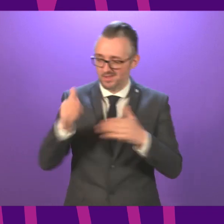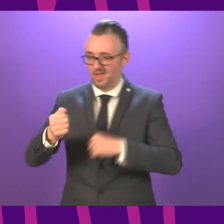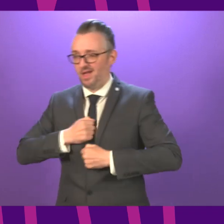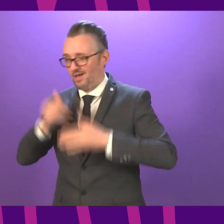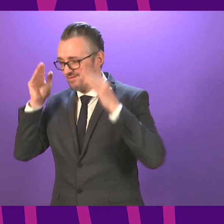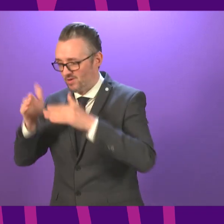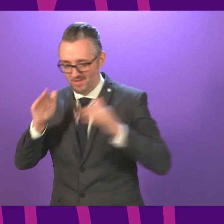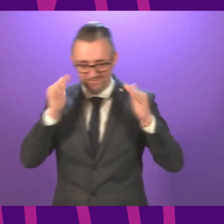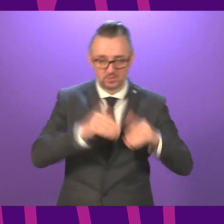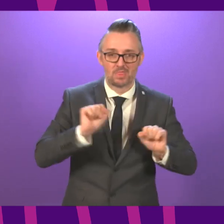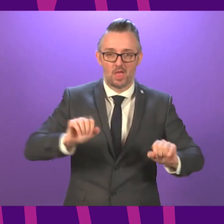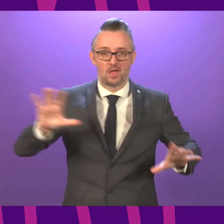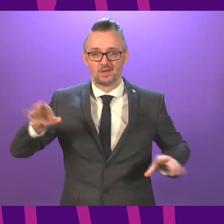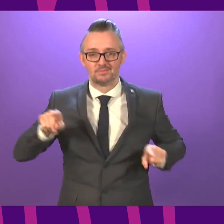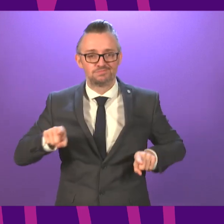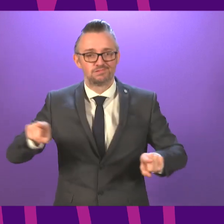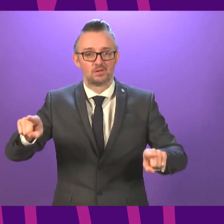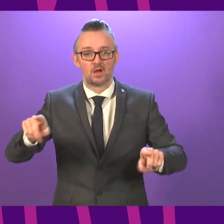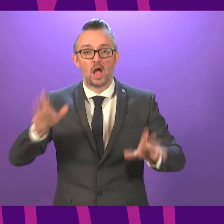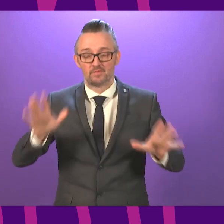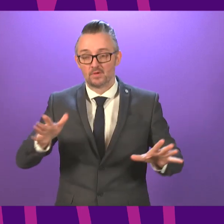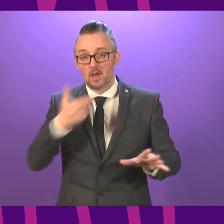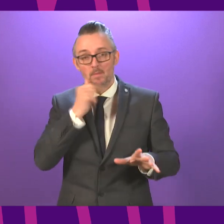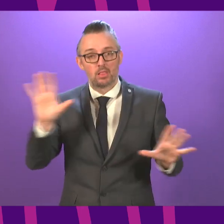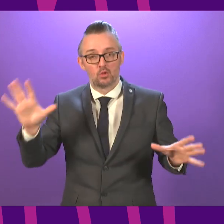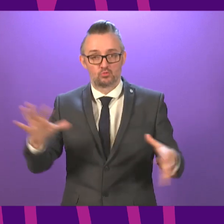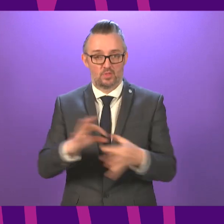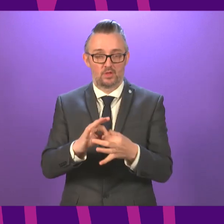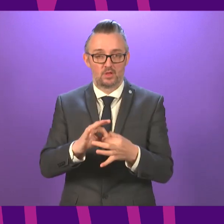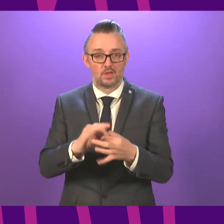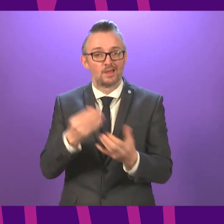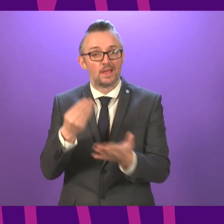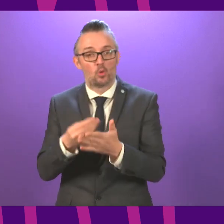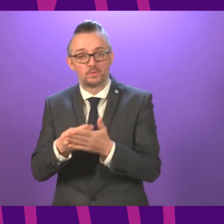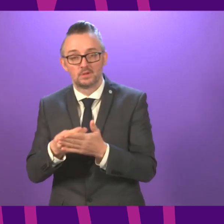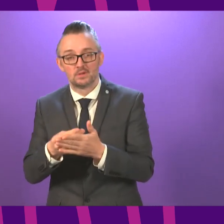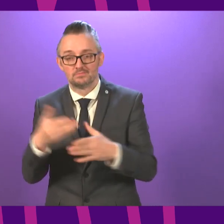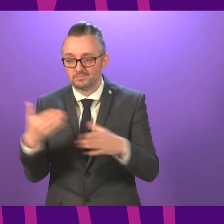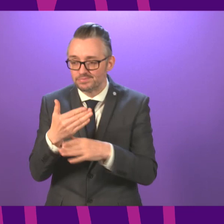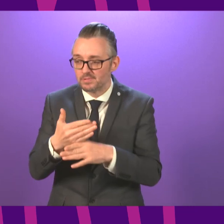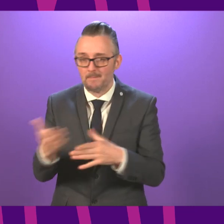people together, rebuild our economy, protect and create jobs, fix our education system and deliver